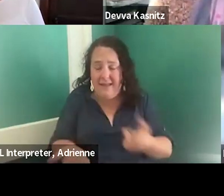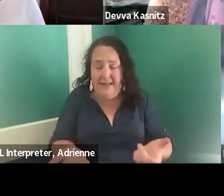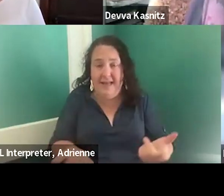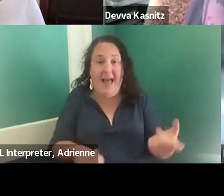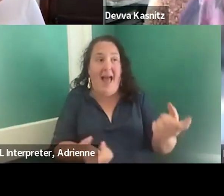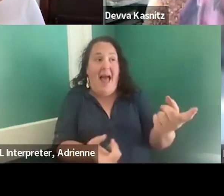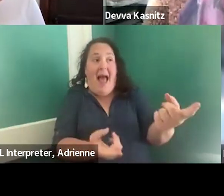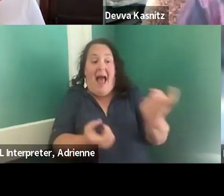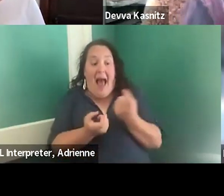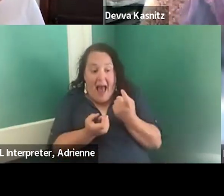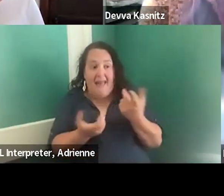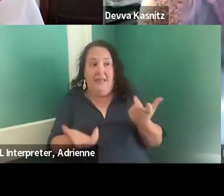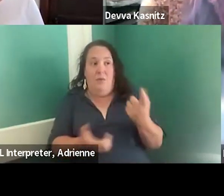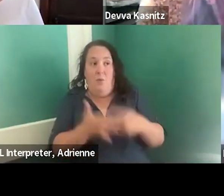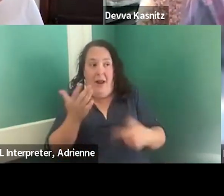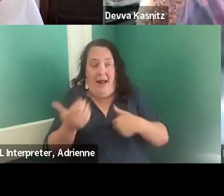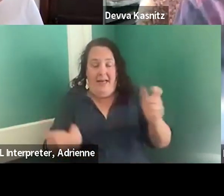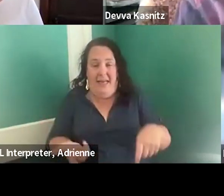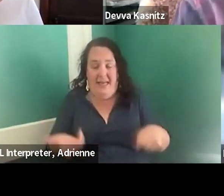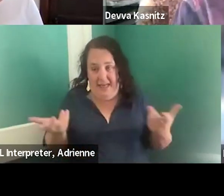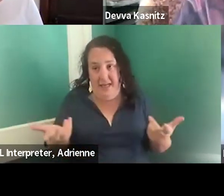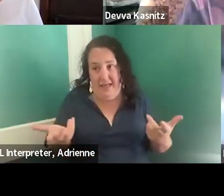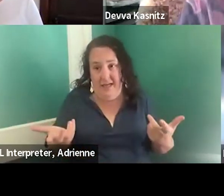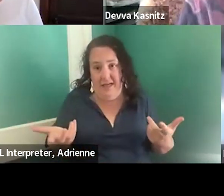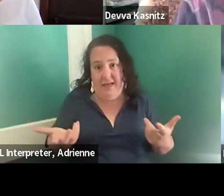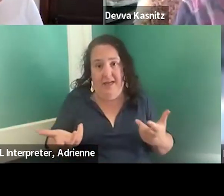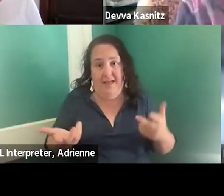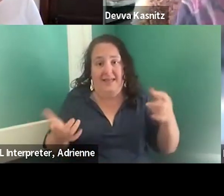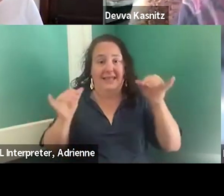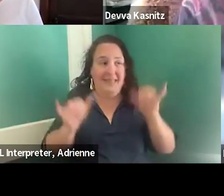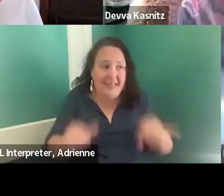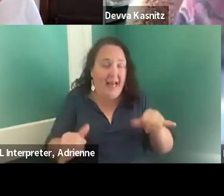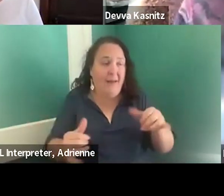that you do with your other colleagues. Sometimes what we need will be a little bit different.